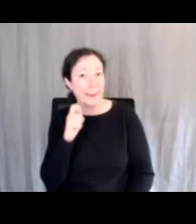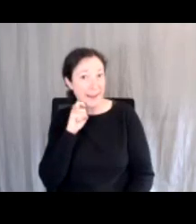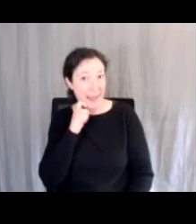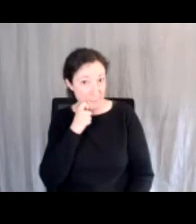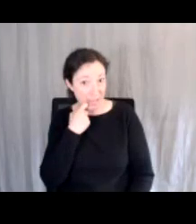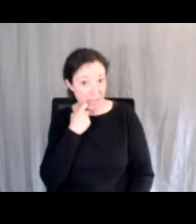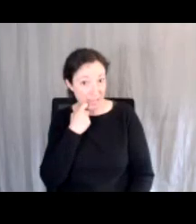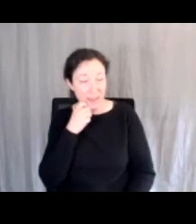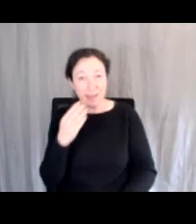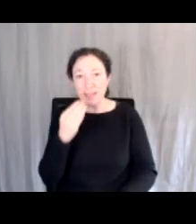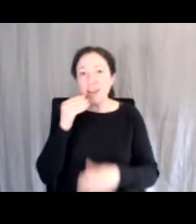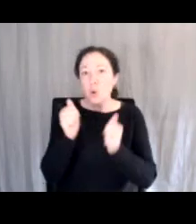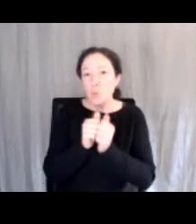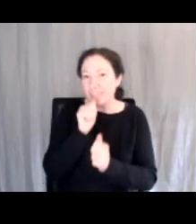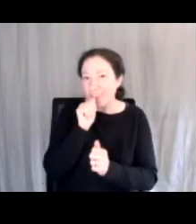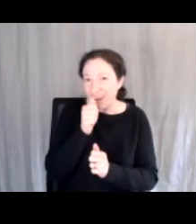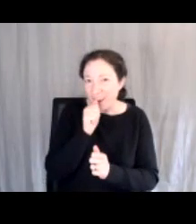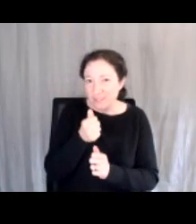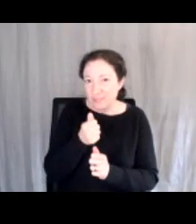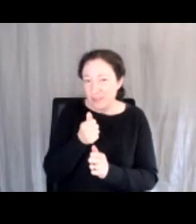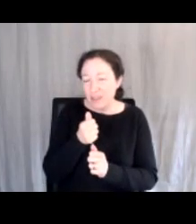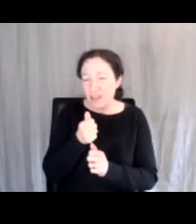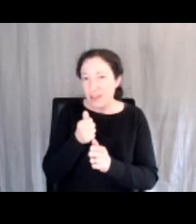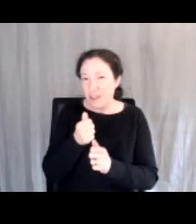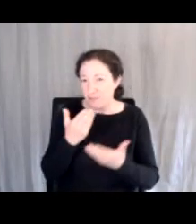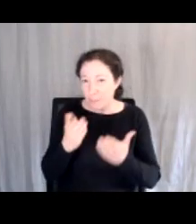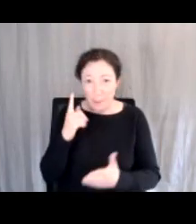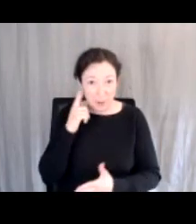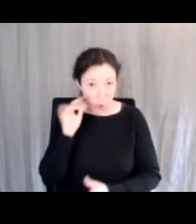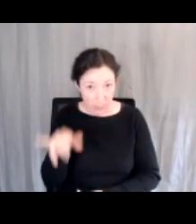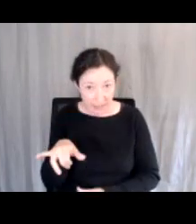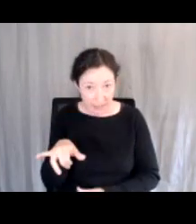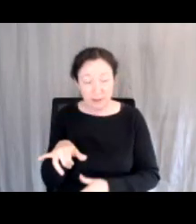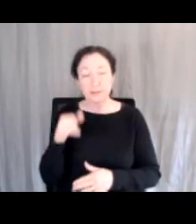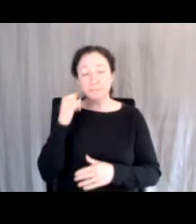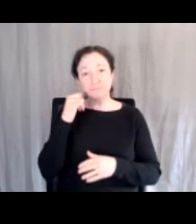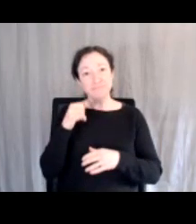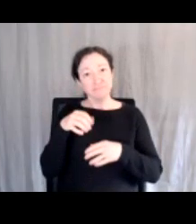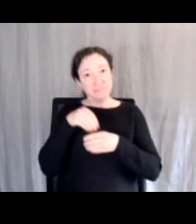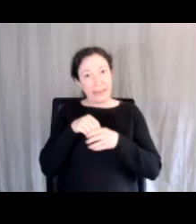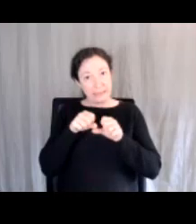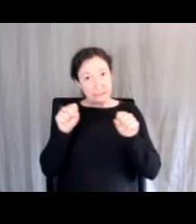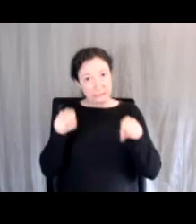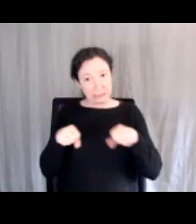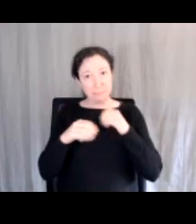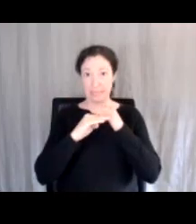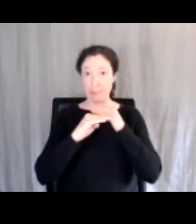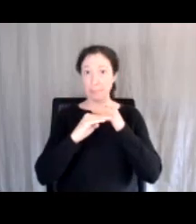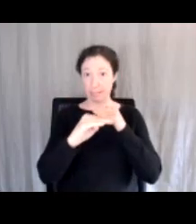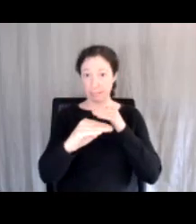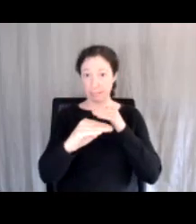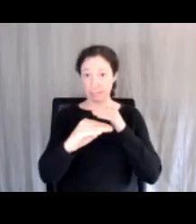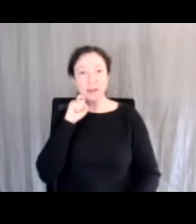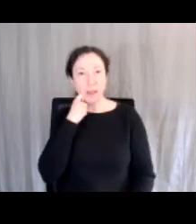of nuts in a blood sugar in a, in a system that's got stable blood sugar, you can eat an apple by itself. But if you're tend, if you're prone to swing